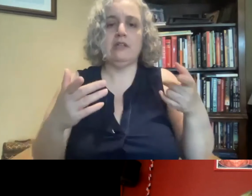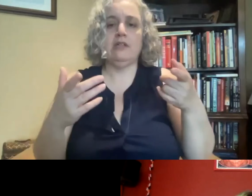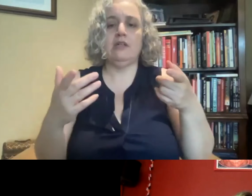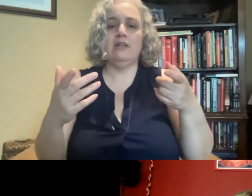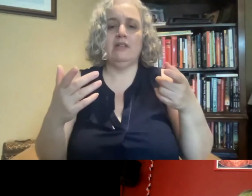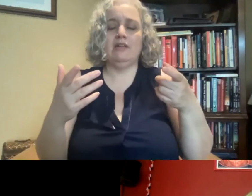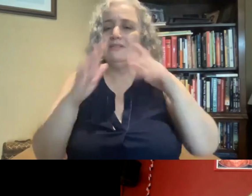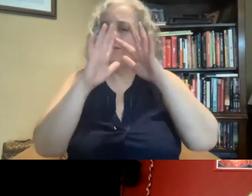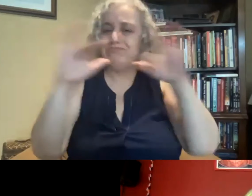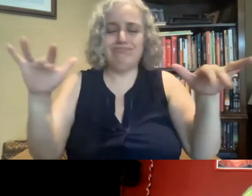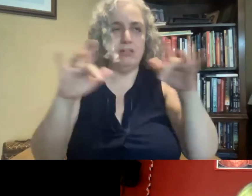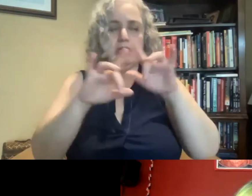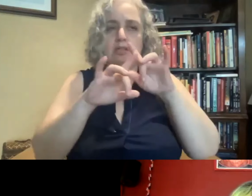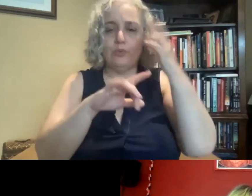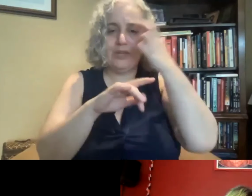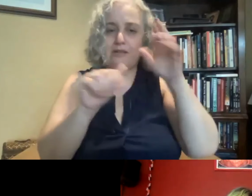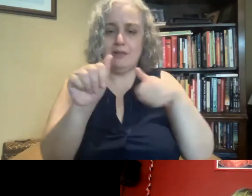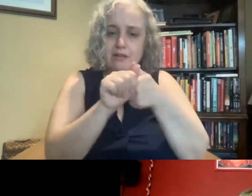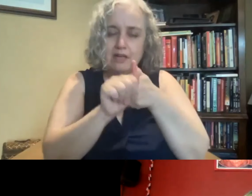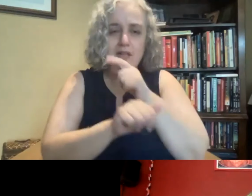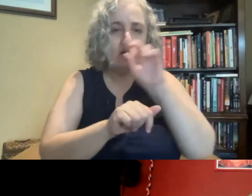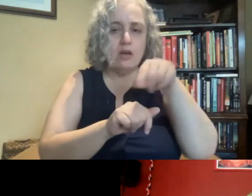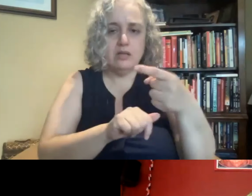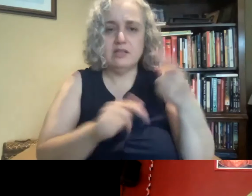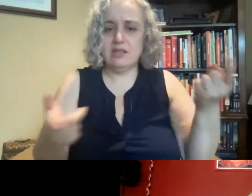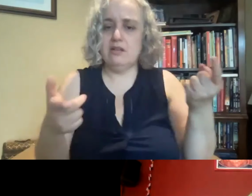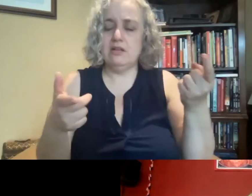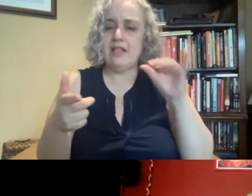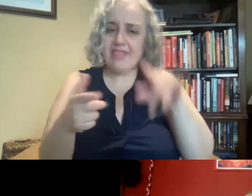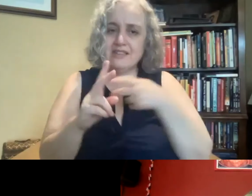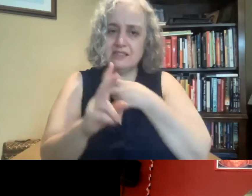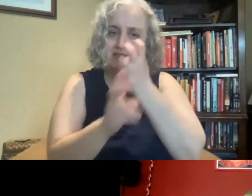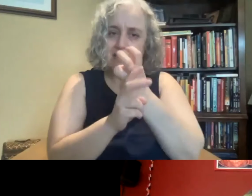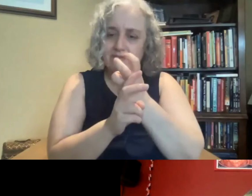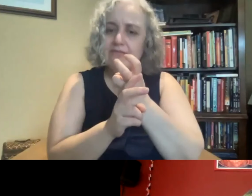I think that's one of the hardest pieces of it and